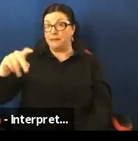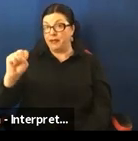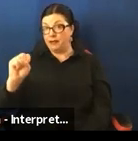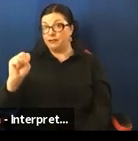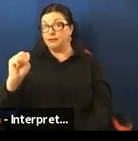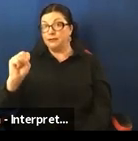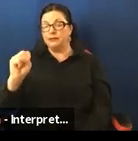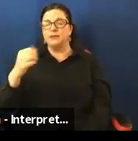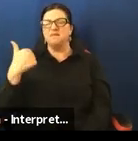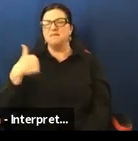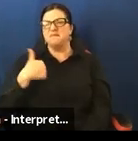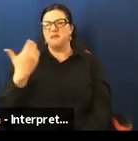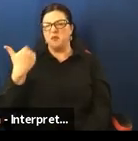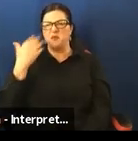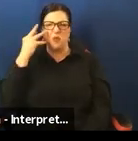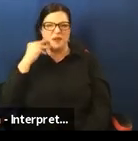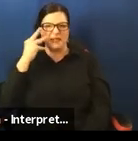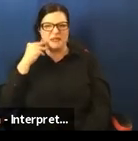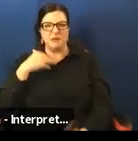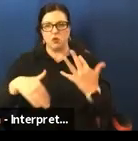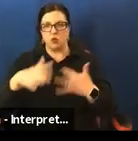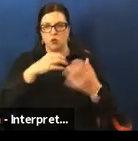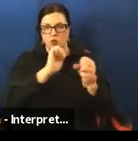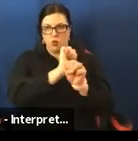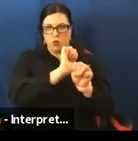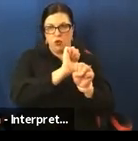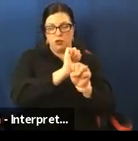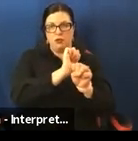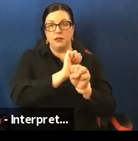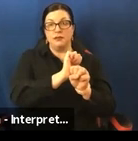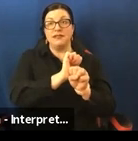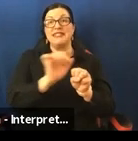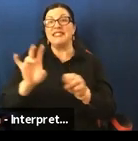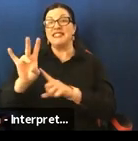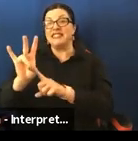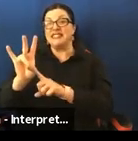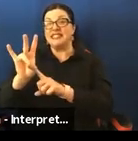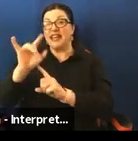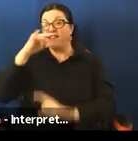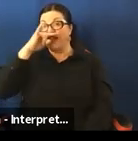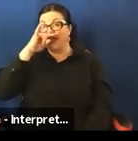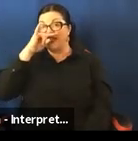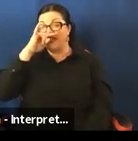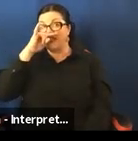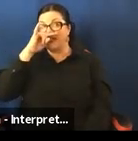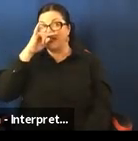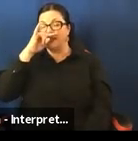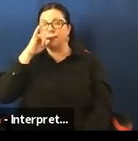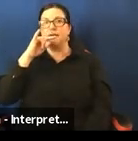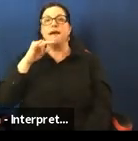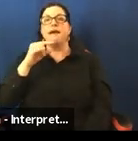Jason Williams: And it was seven kids and they got taken into foster care because their dad was drunk driving their RV up in the mountains and crash the whole thing.